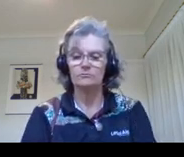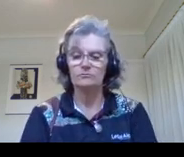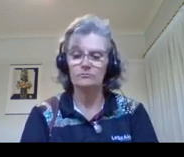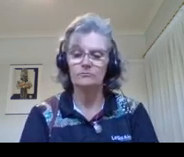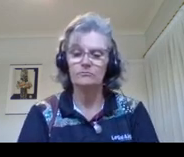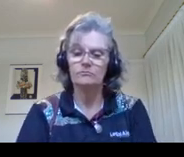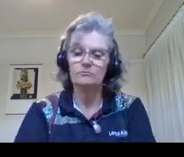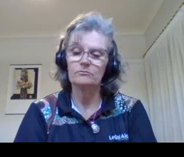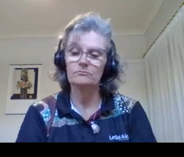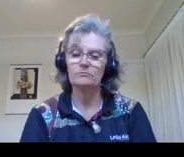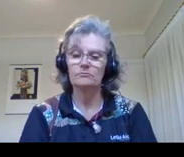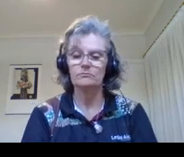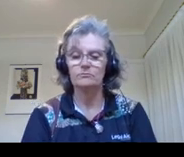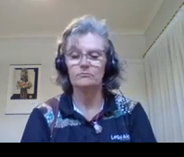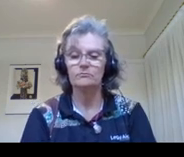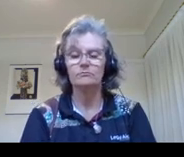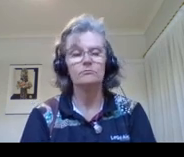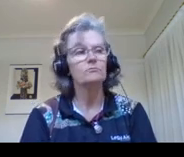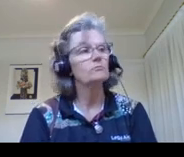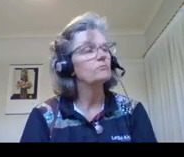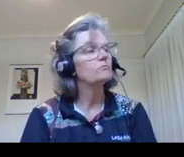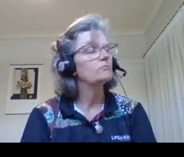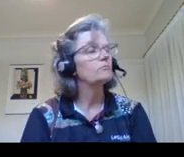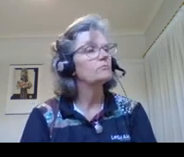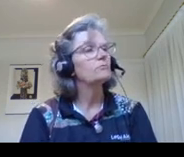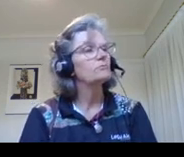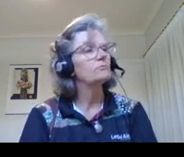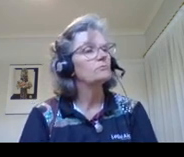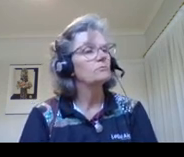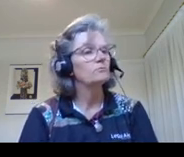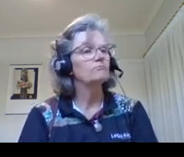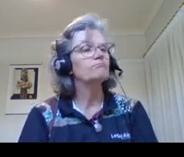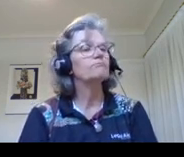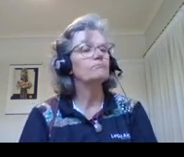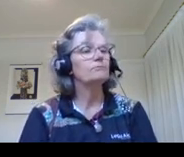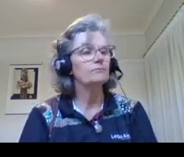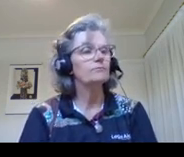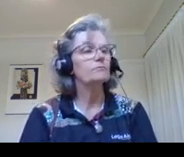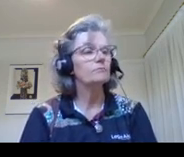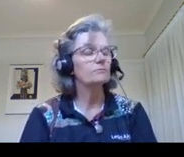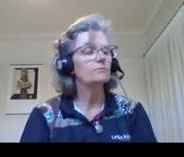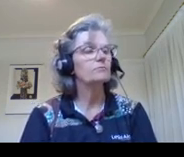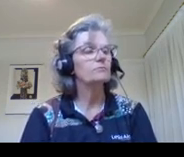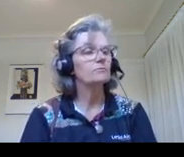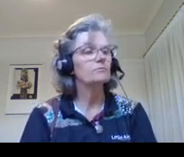moment because a lot of the time people do have parcels to track so it might seem genuine and